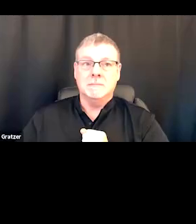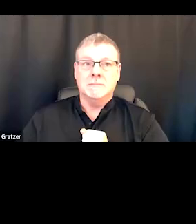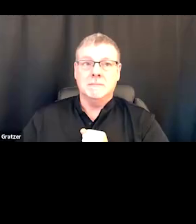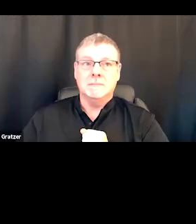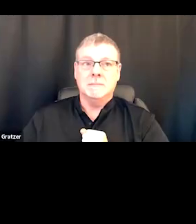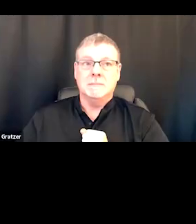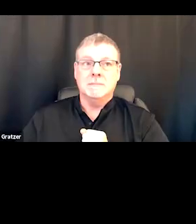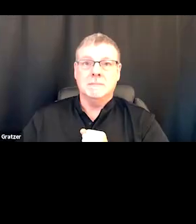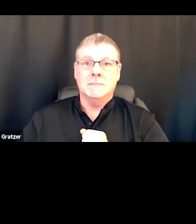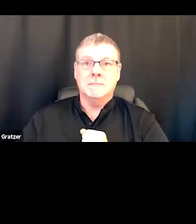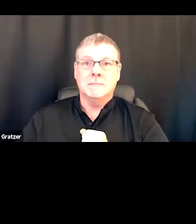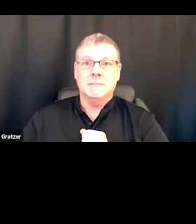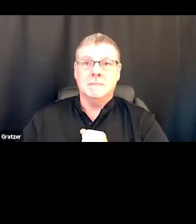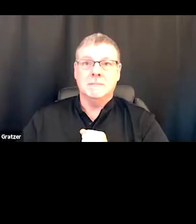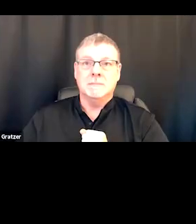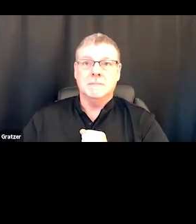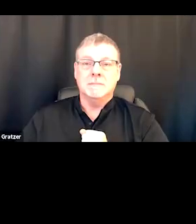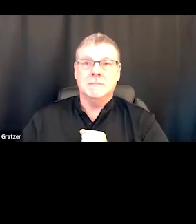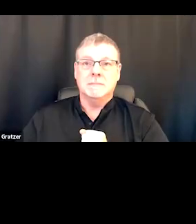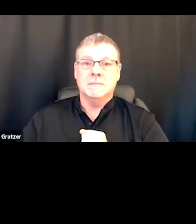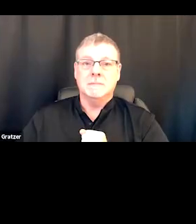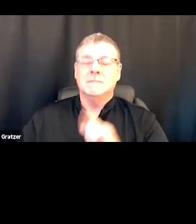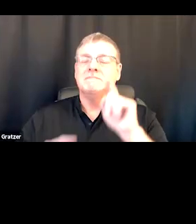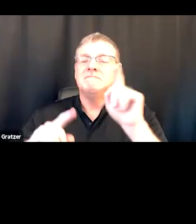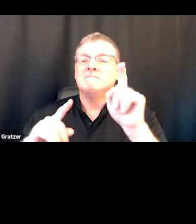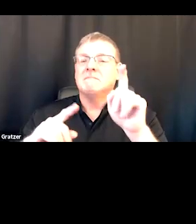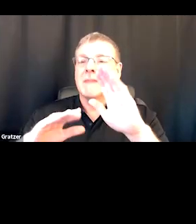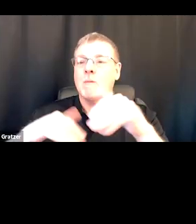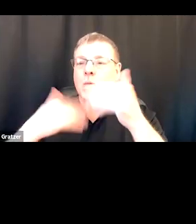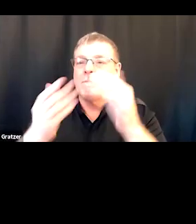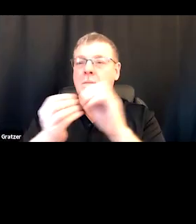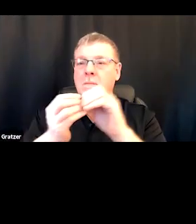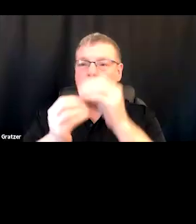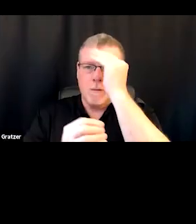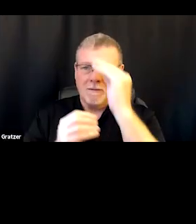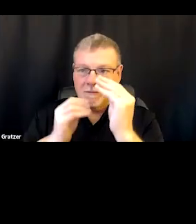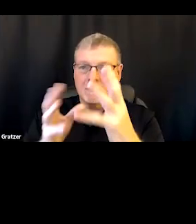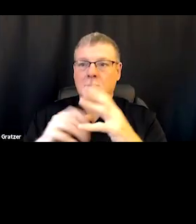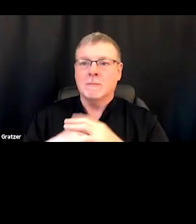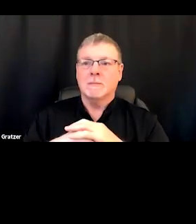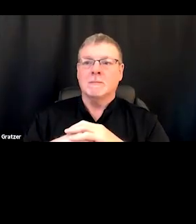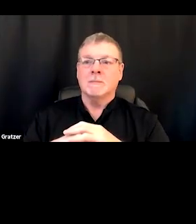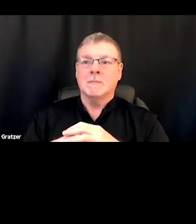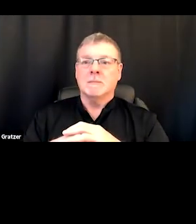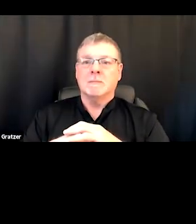And this is kind of just providing a more detailed look of how we are able to save